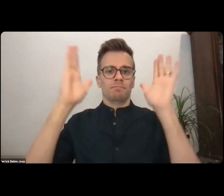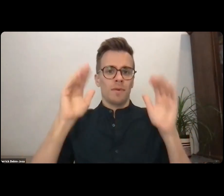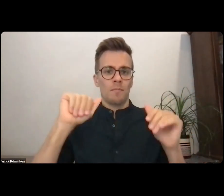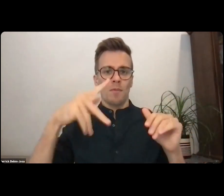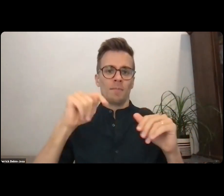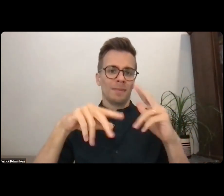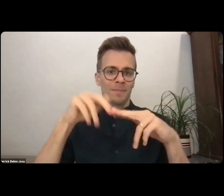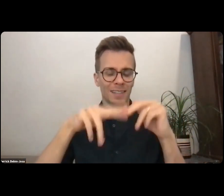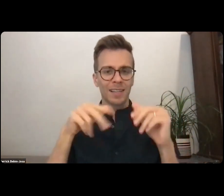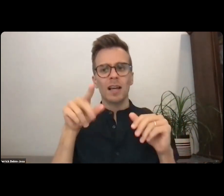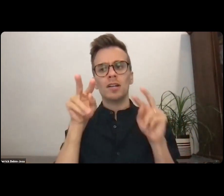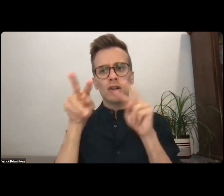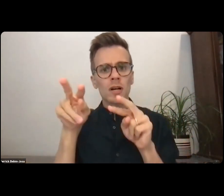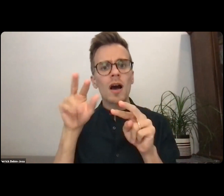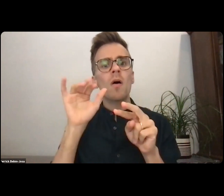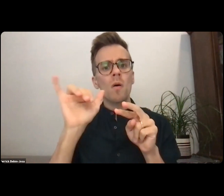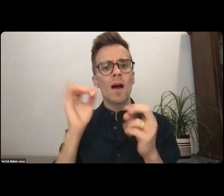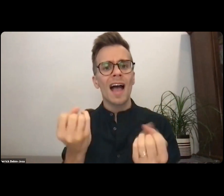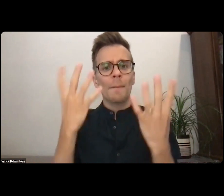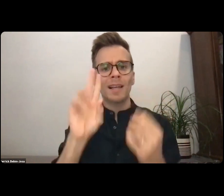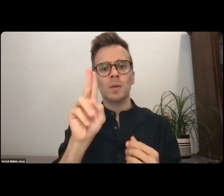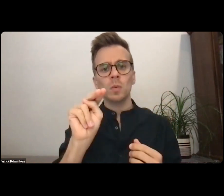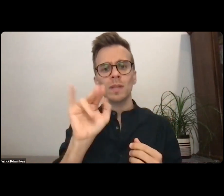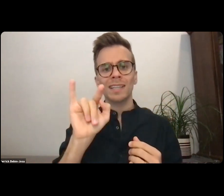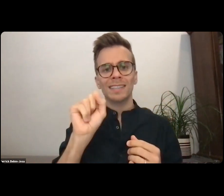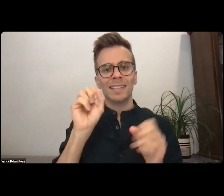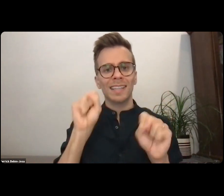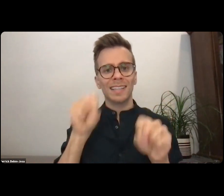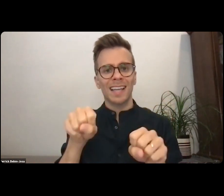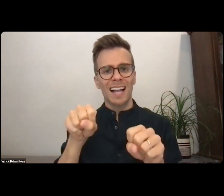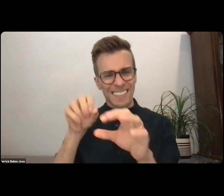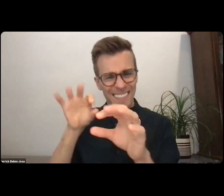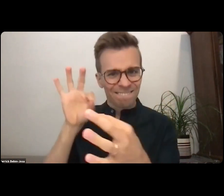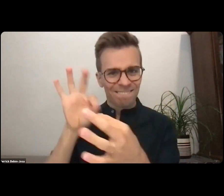For example, if you’re looking at an apartment building, and you look at how many units a